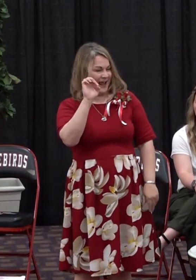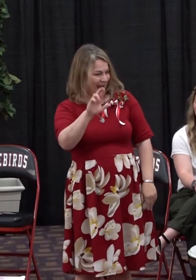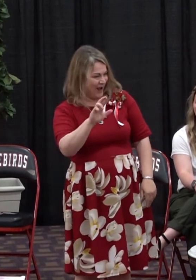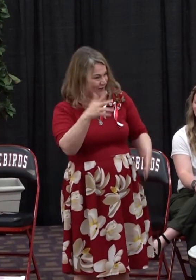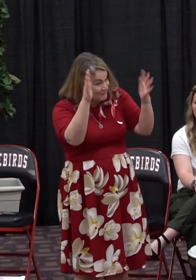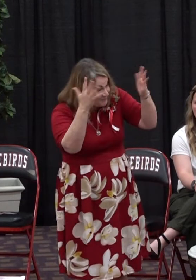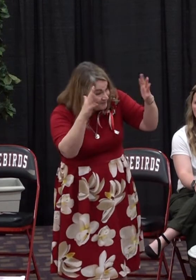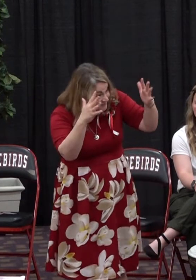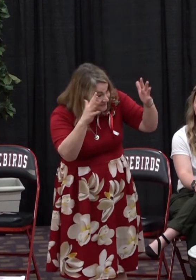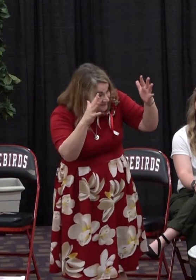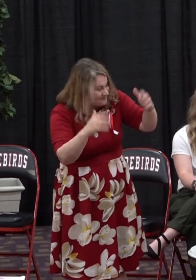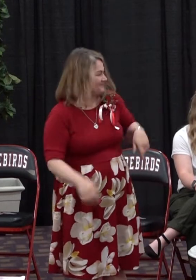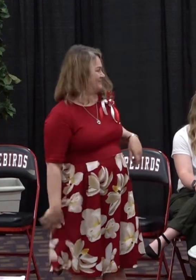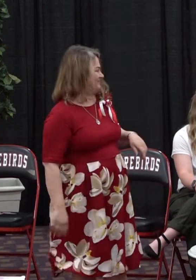That is Brooklynn Hair.